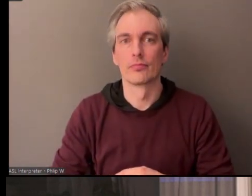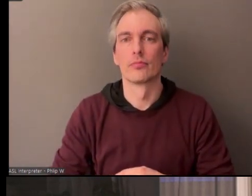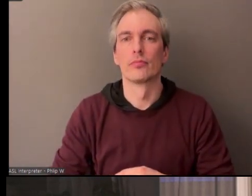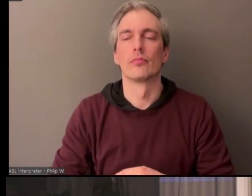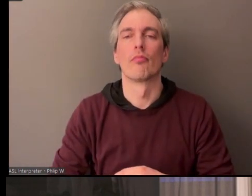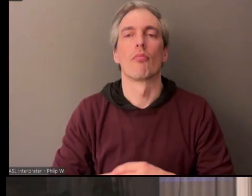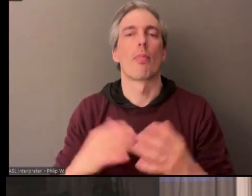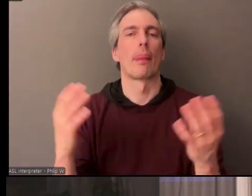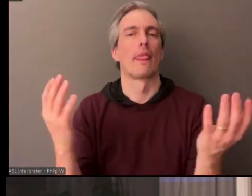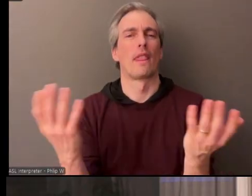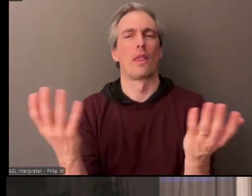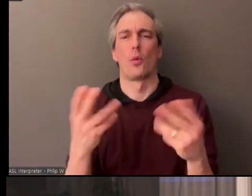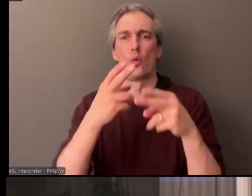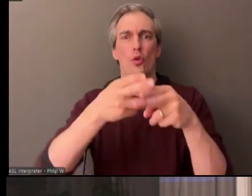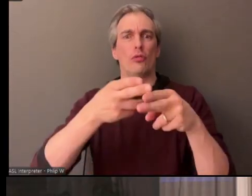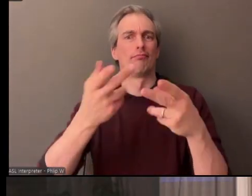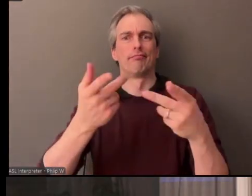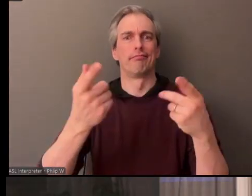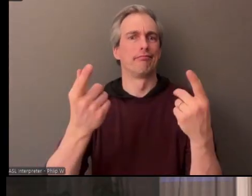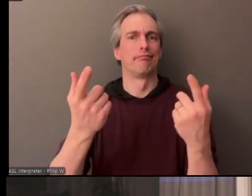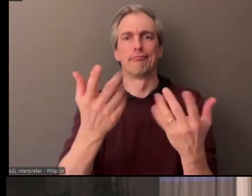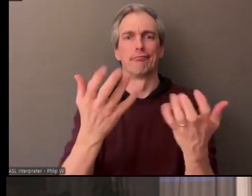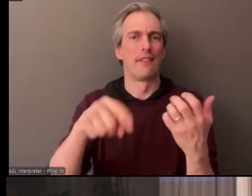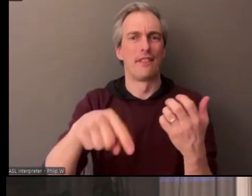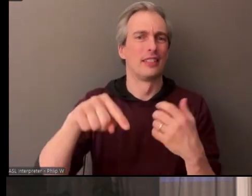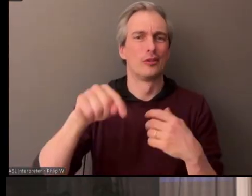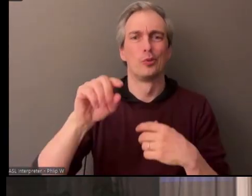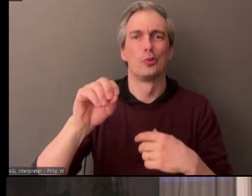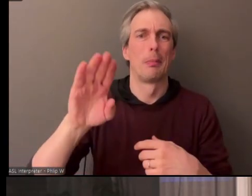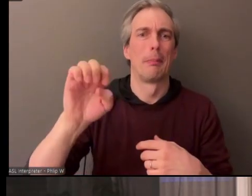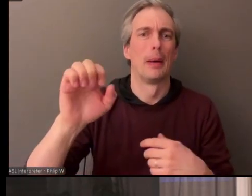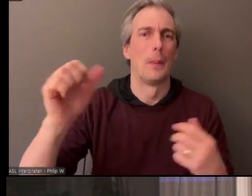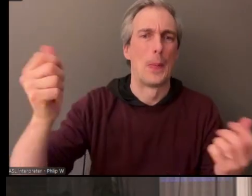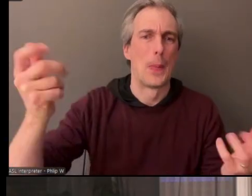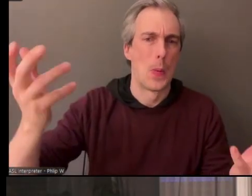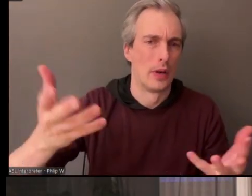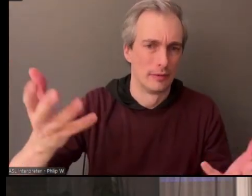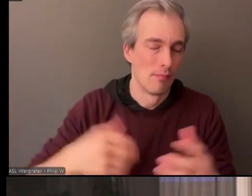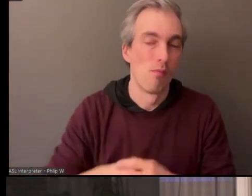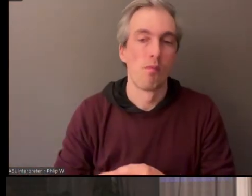Radio button. Radio list. That's right! I was hoping somebody would say it's a button.